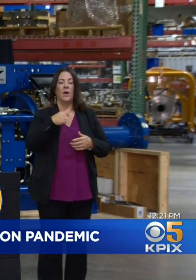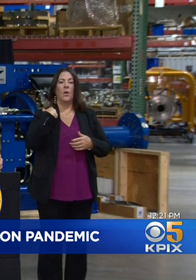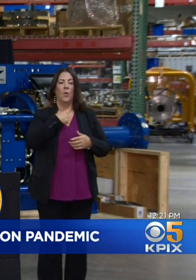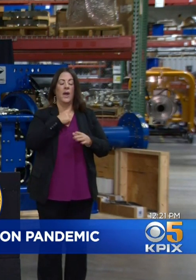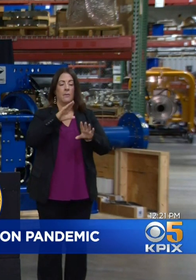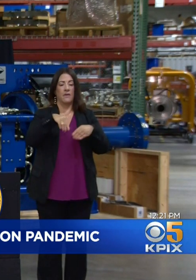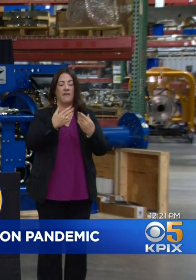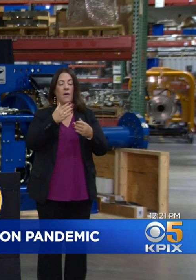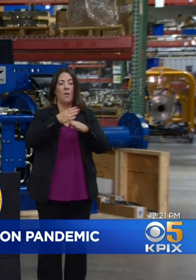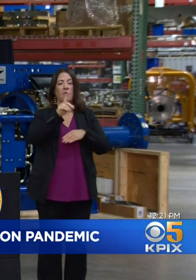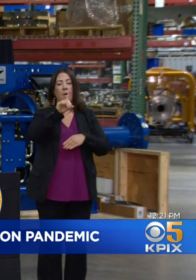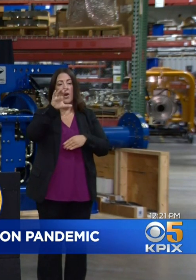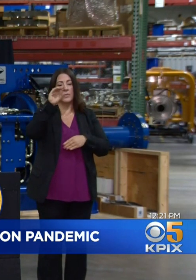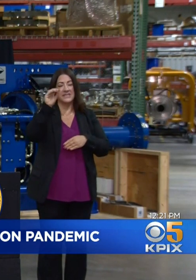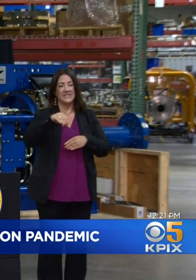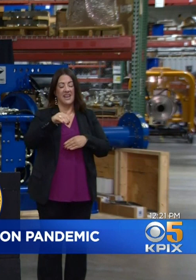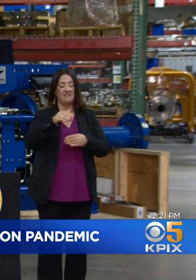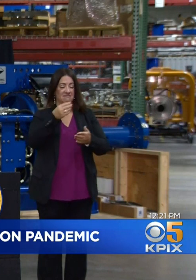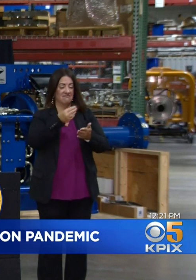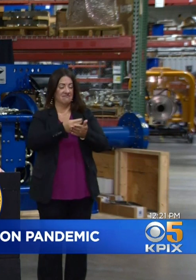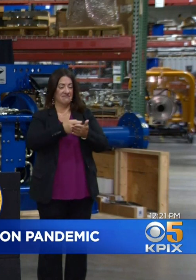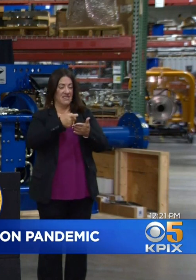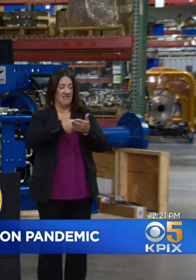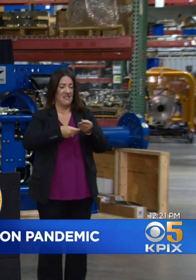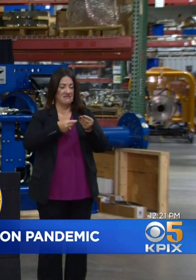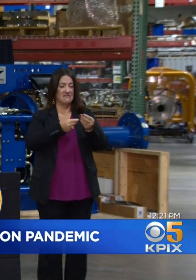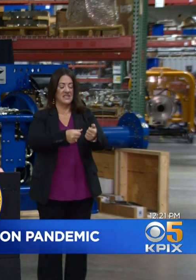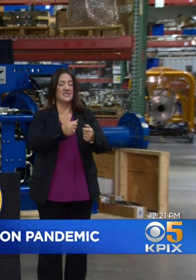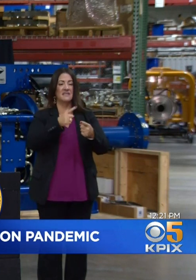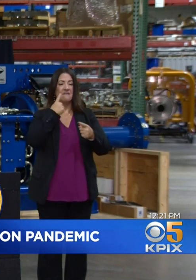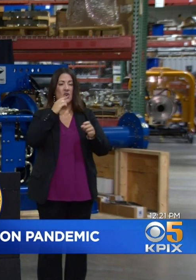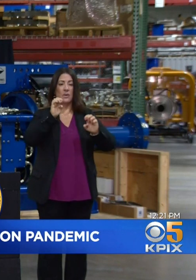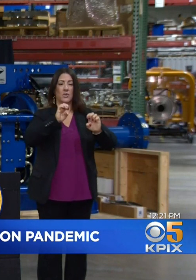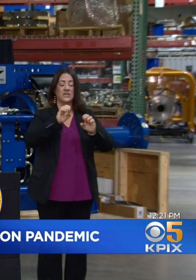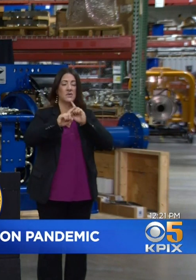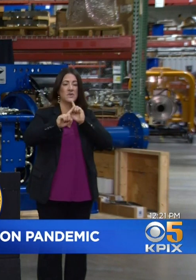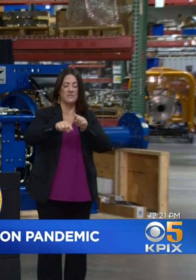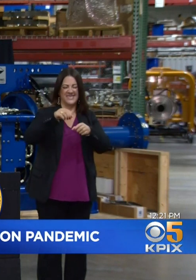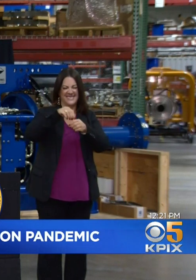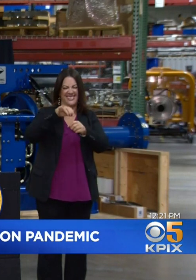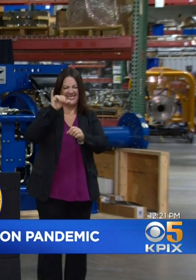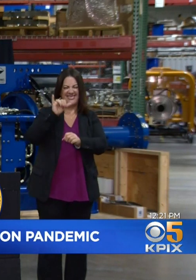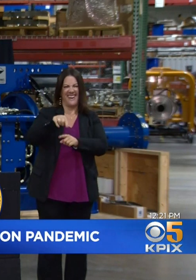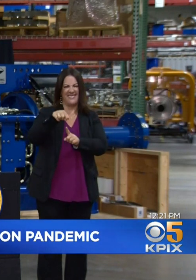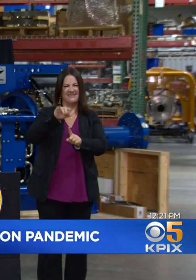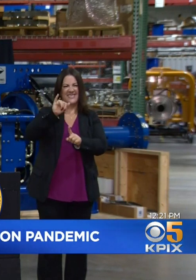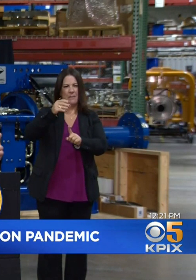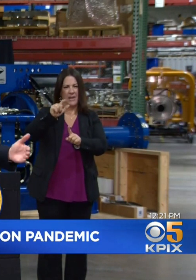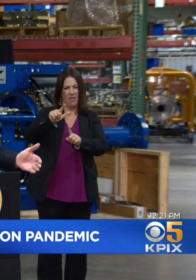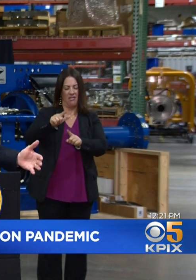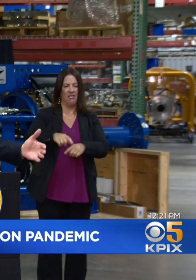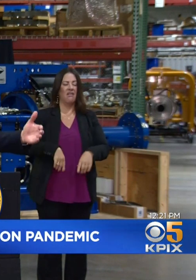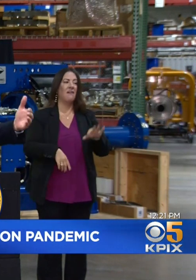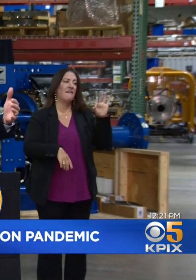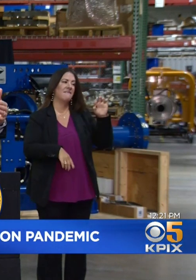I WANT TO ACKNOWLEDGE OUR LEADERSHIP -- THERE'S ONE